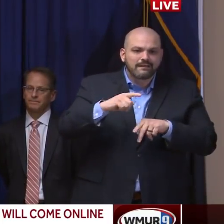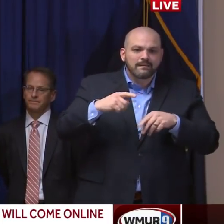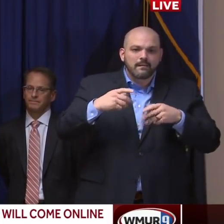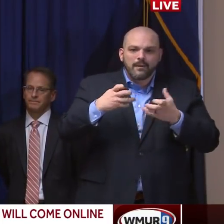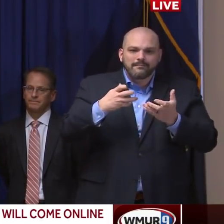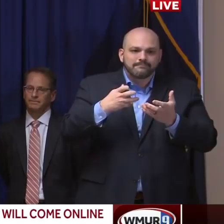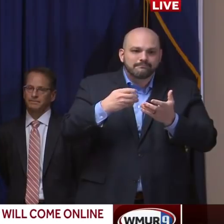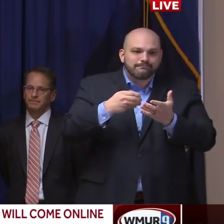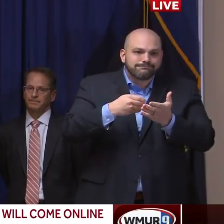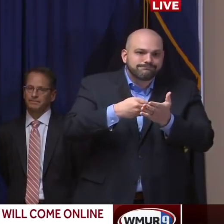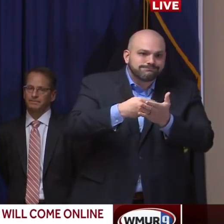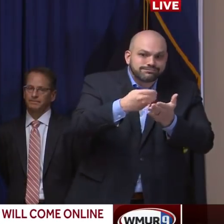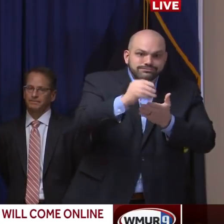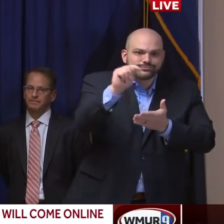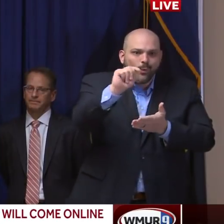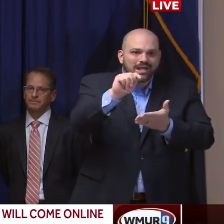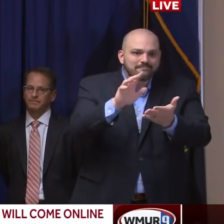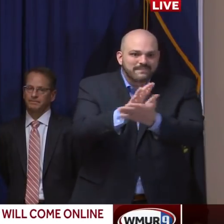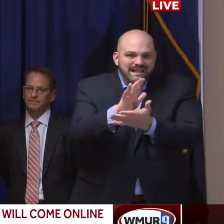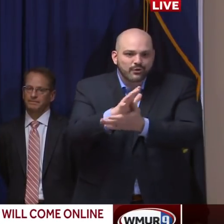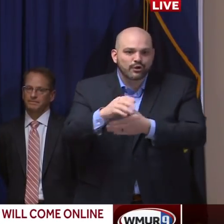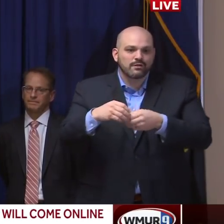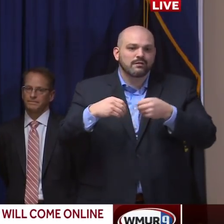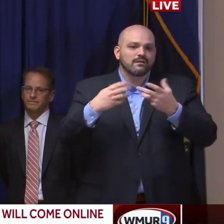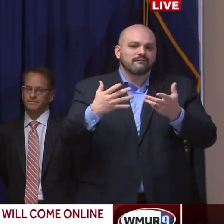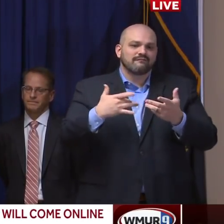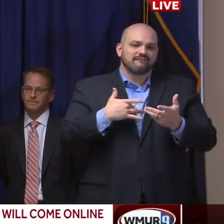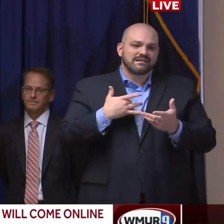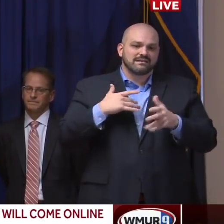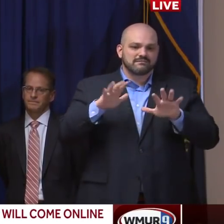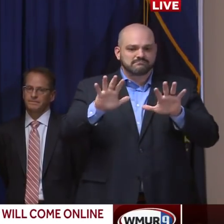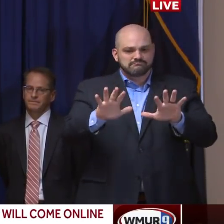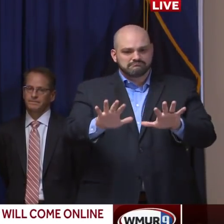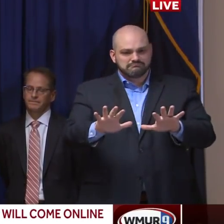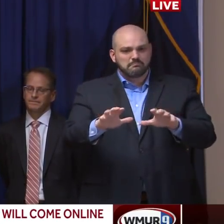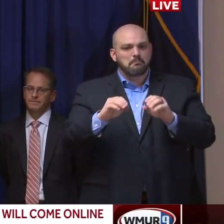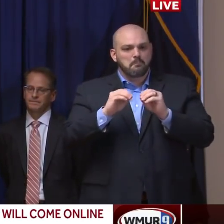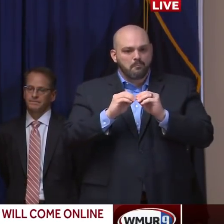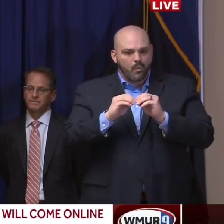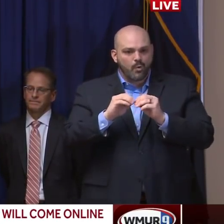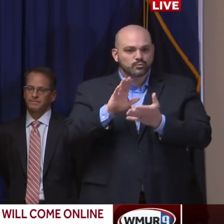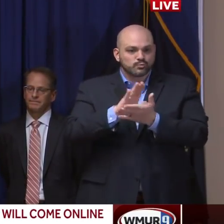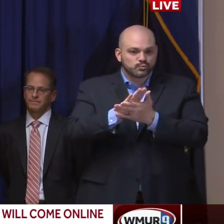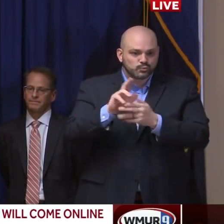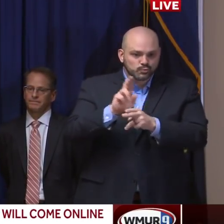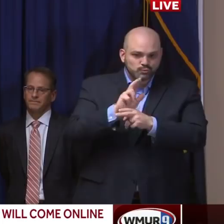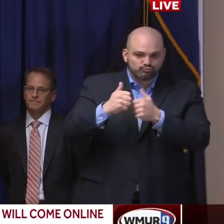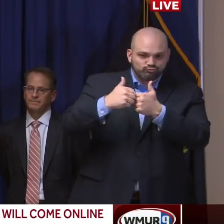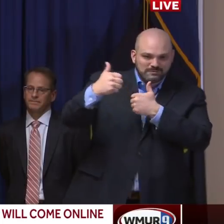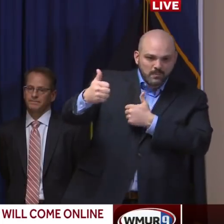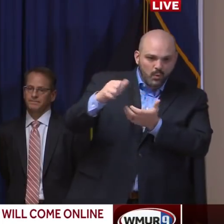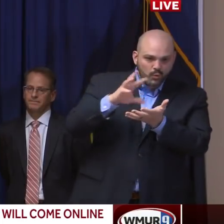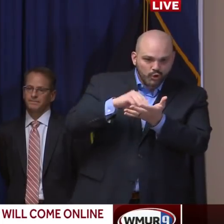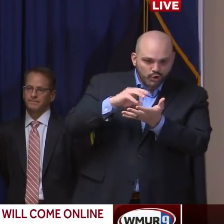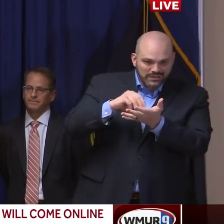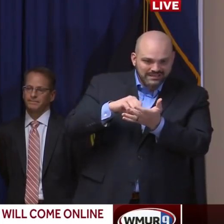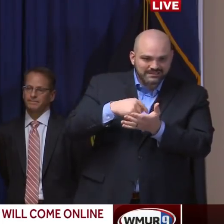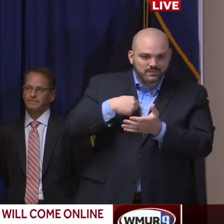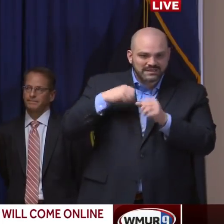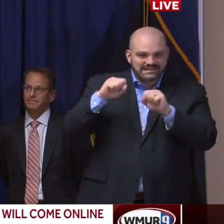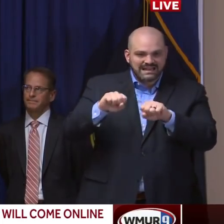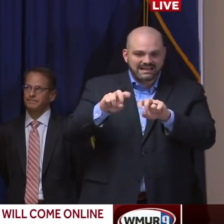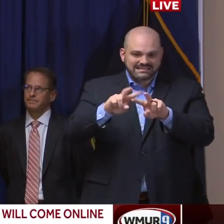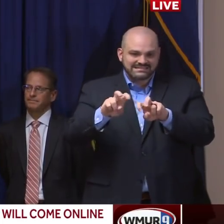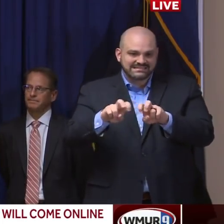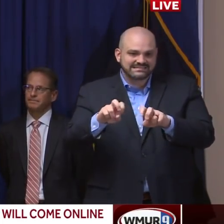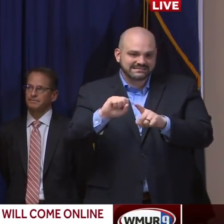AS WE PROGRESS THROUGH THIS, DEALING WITH SOME QUESTIONS EARLIER ON THE RUN ON SUPPLIES AND STORES, BRING A GENERAL CALMNESS TO THE SITUATION.